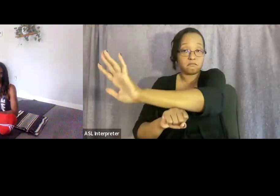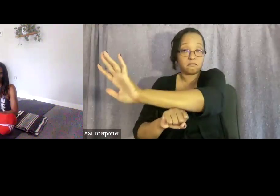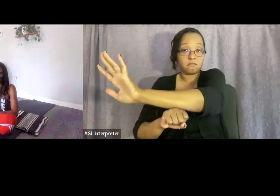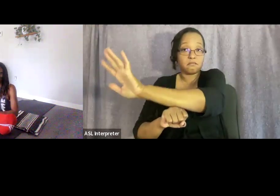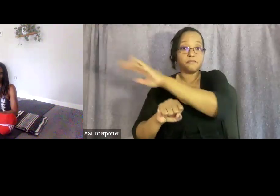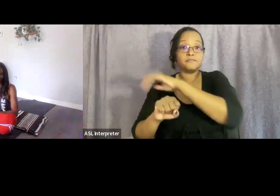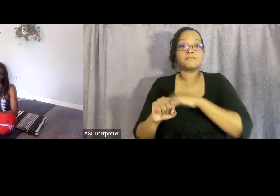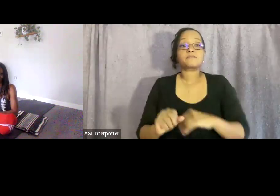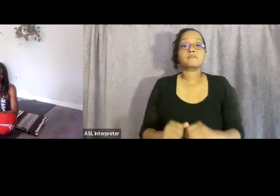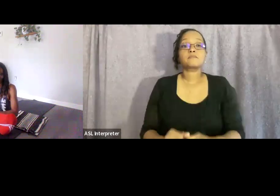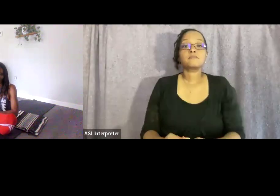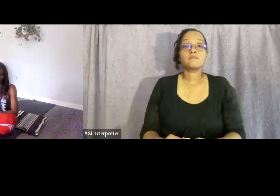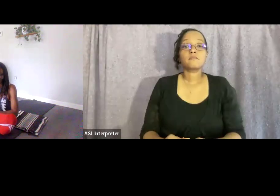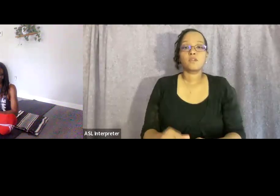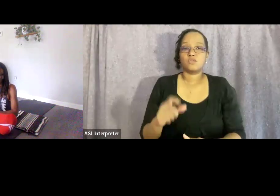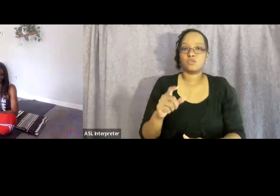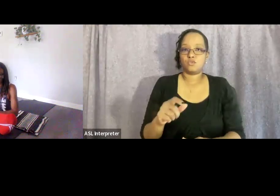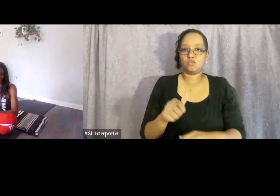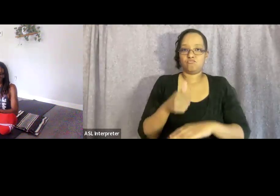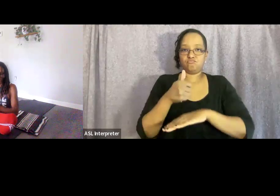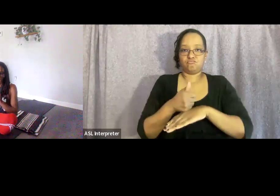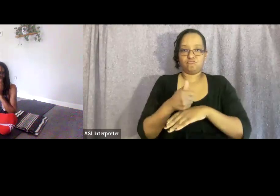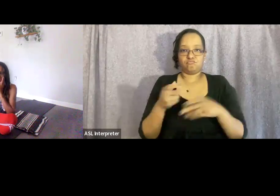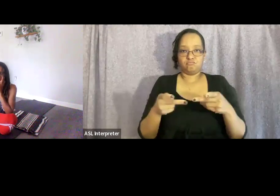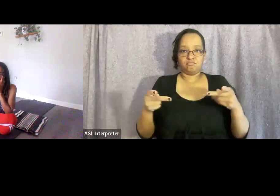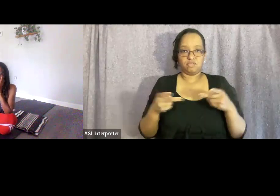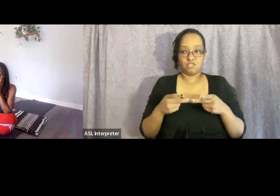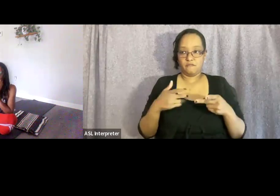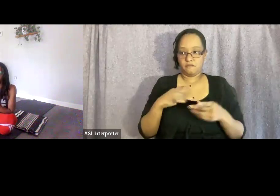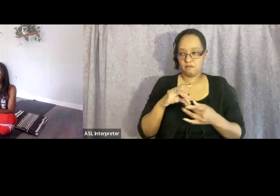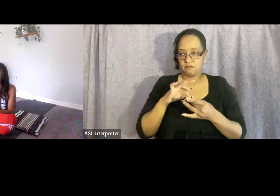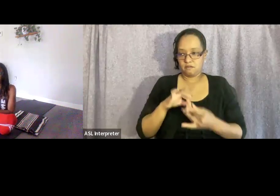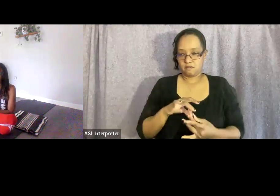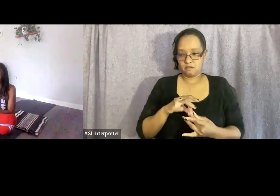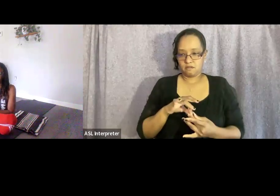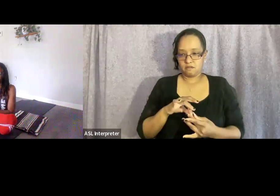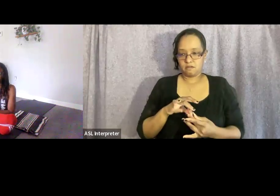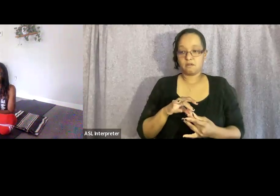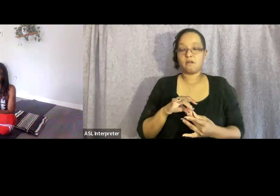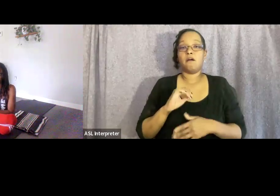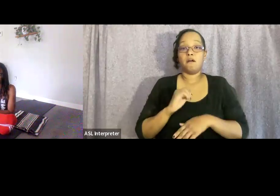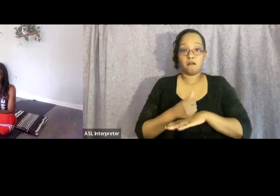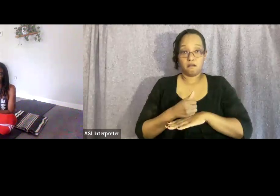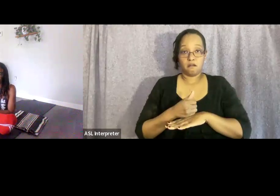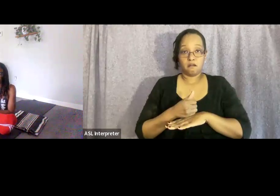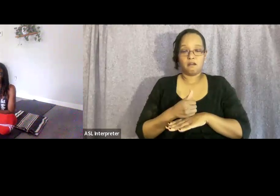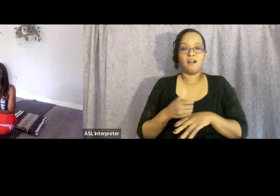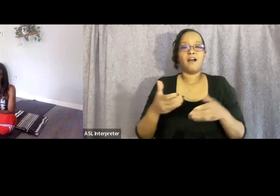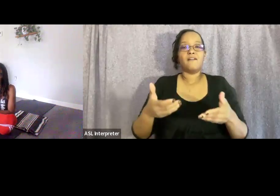And then once you get there, and get settled, I'll invite you to take five full breaths.